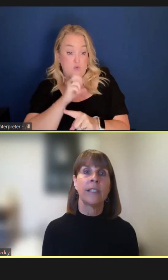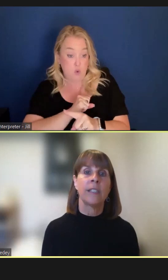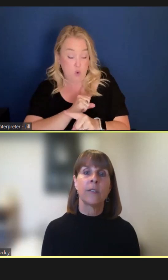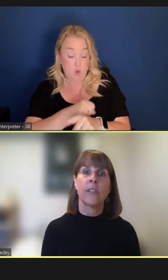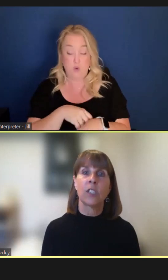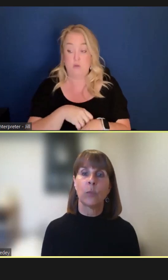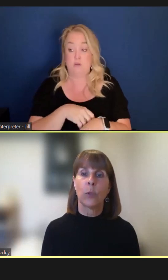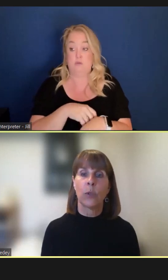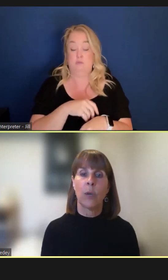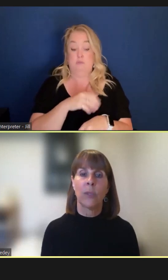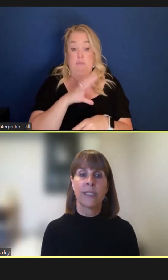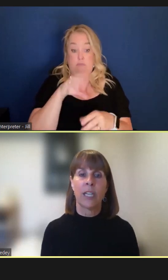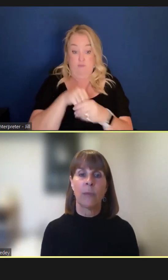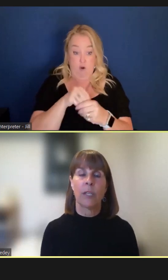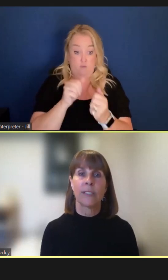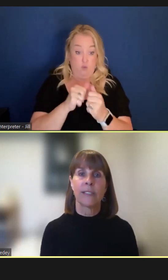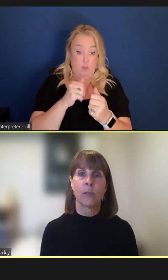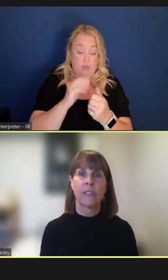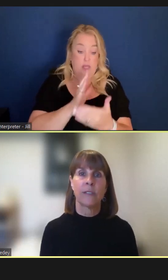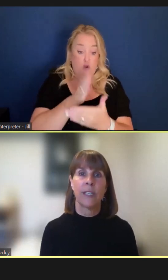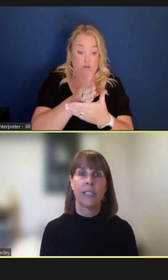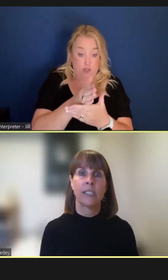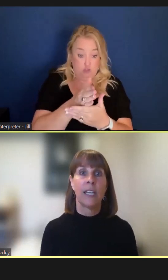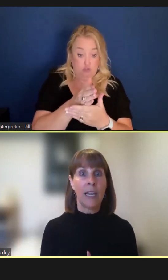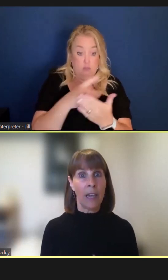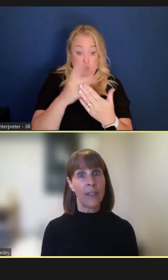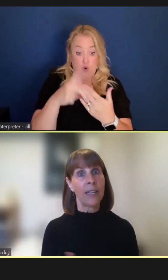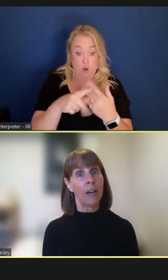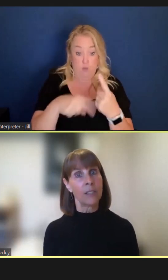Intervention Program by the time they were six months of age and then how does